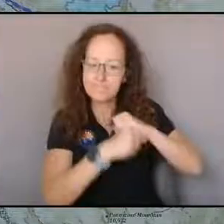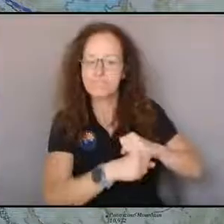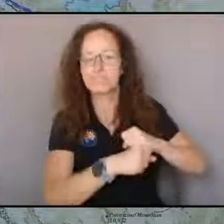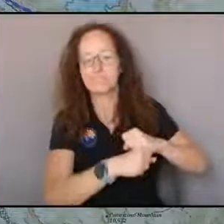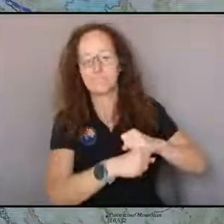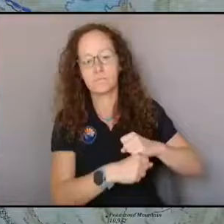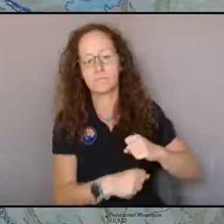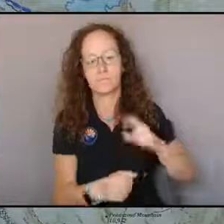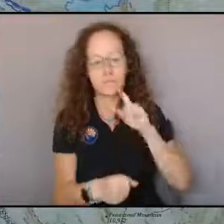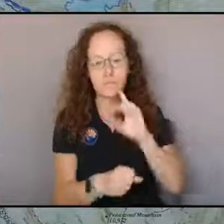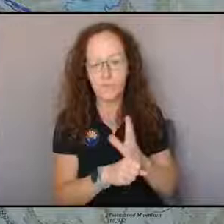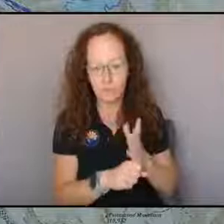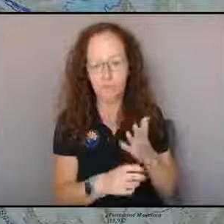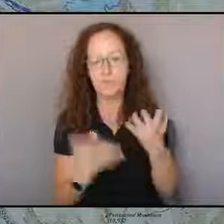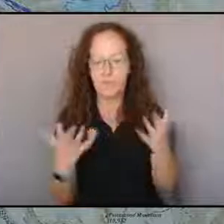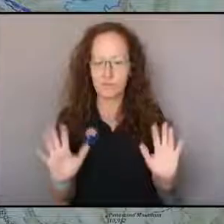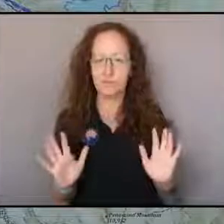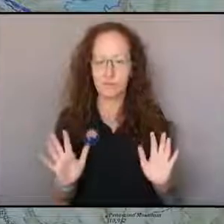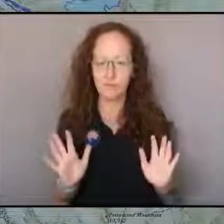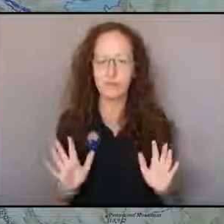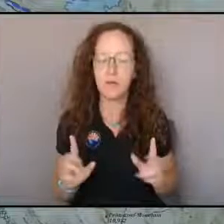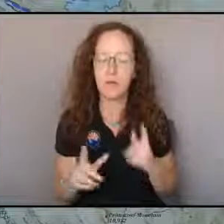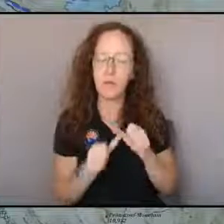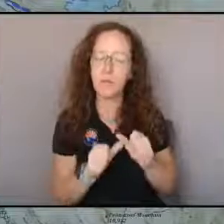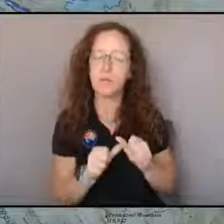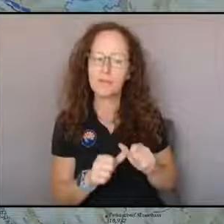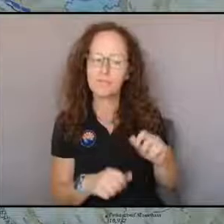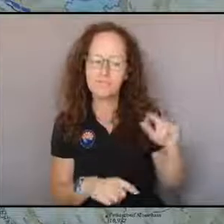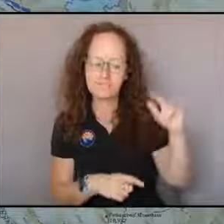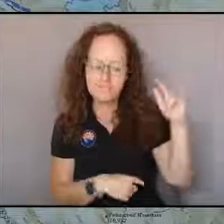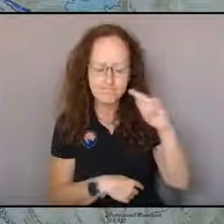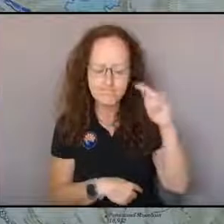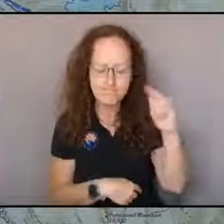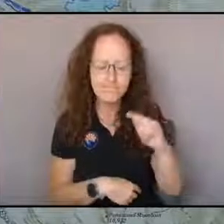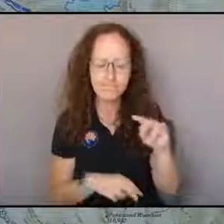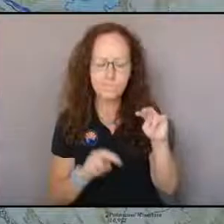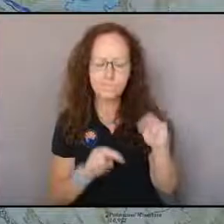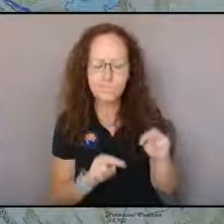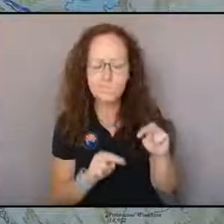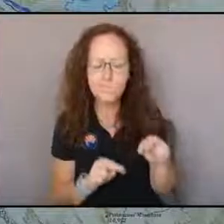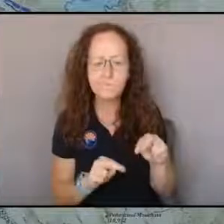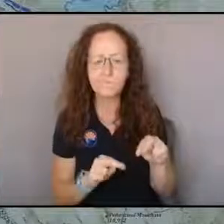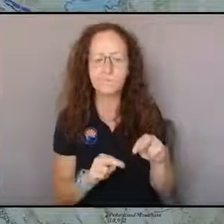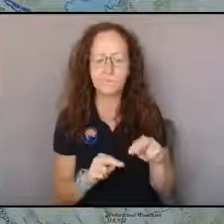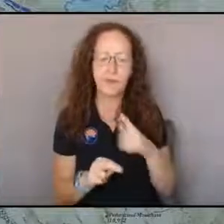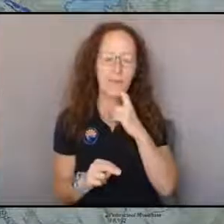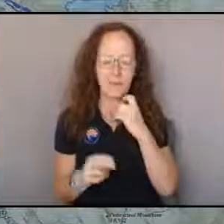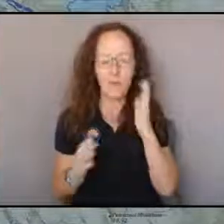FACT THAT THAT EDGE IS SECURE. WE'LL CONTINUE TO KEEP EYES ON THIS IN THE COMING DAYS,